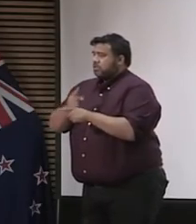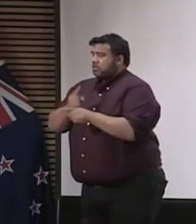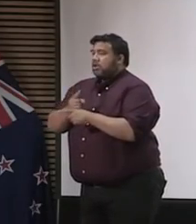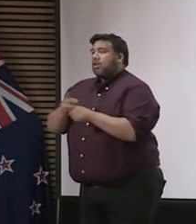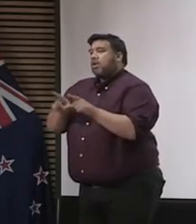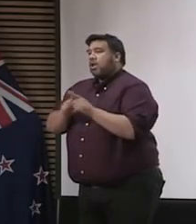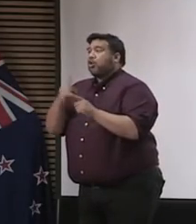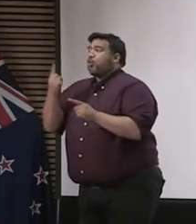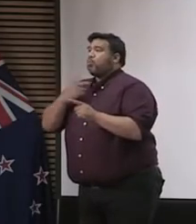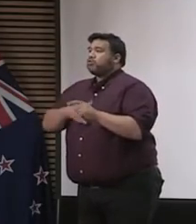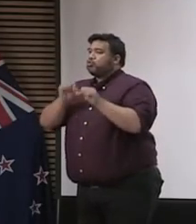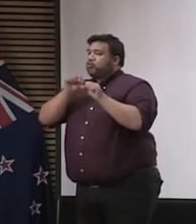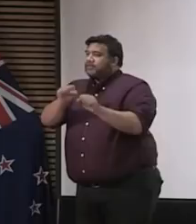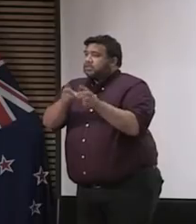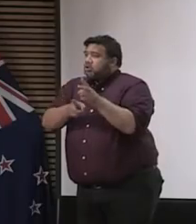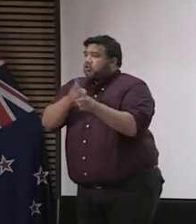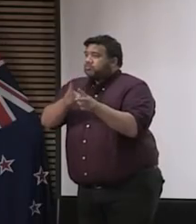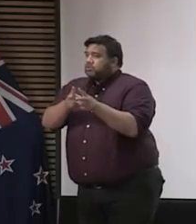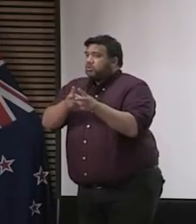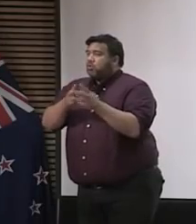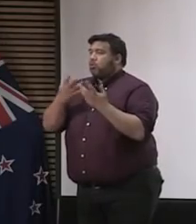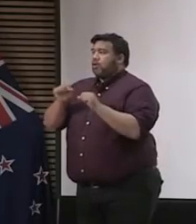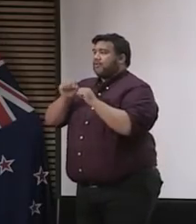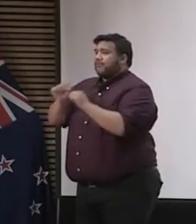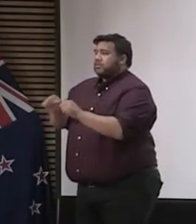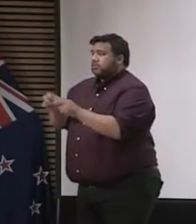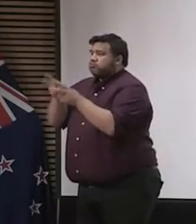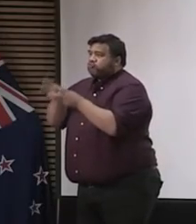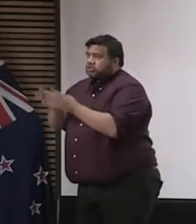particularly as we move from alert level 4 to alert level3, clearly the restrictions